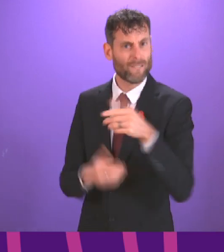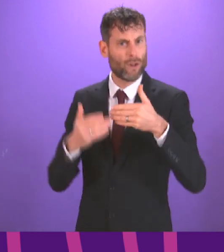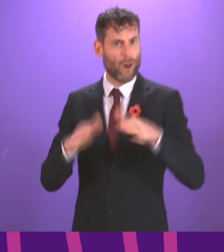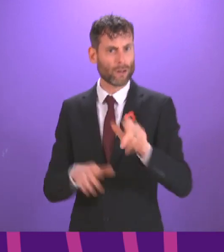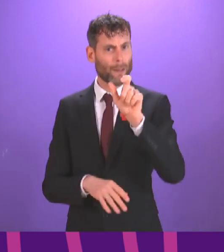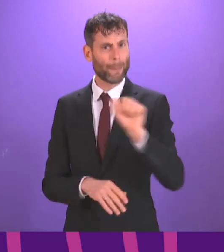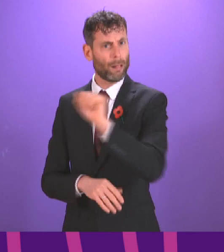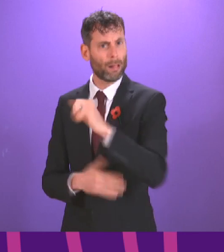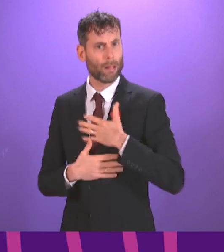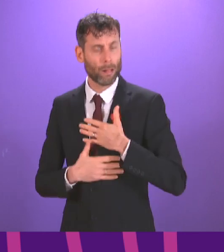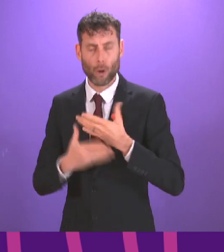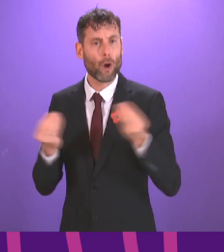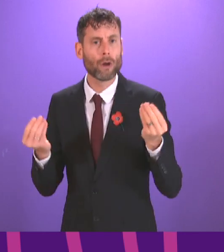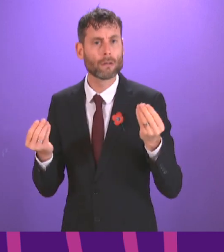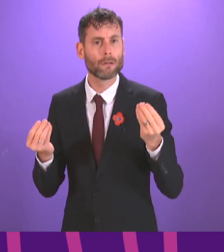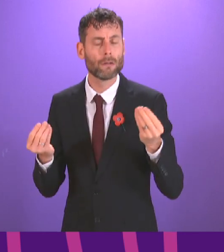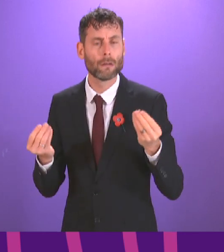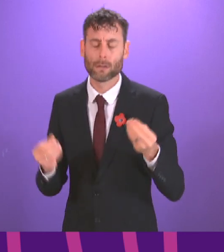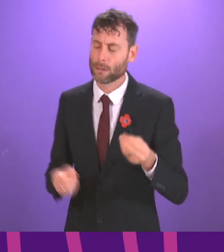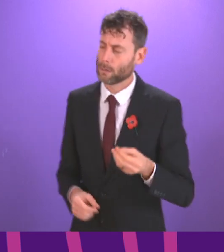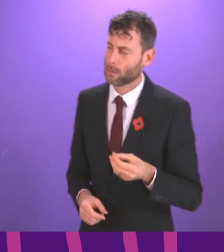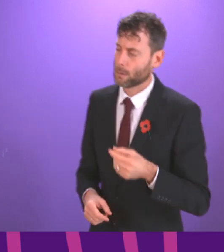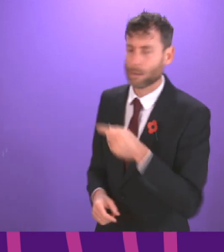briefing to journalists, which the First Minister has just mentioned—that it was